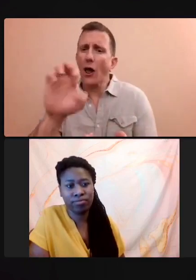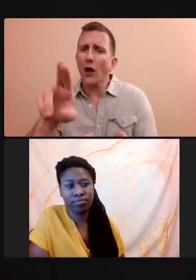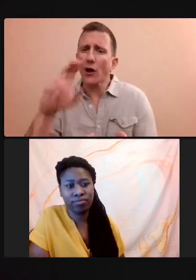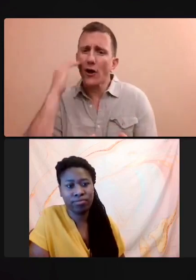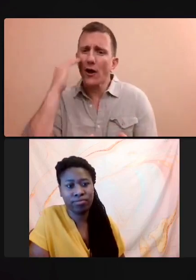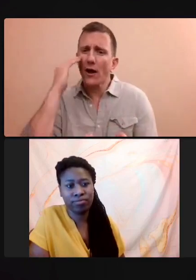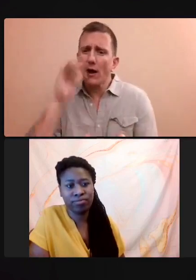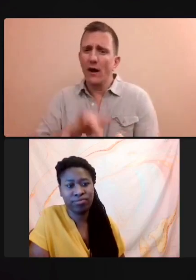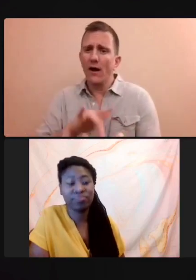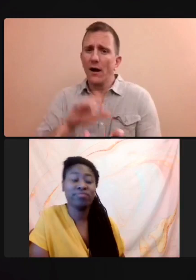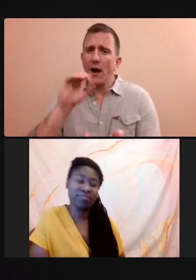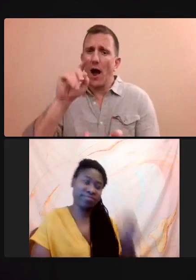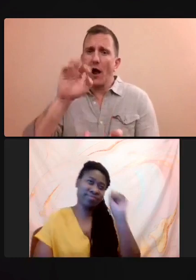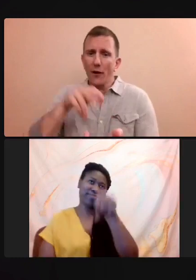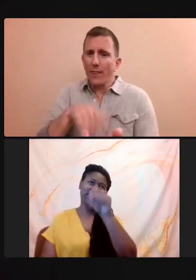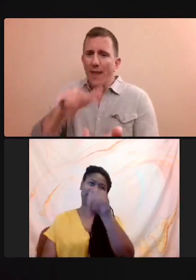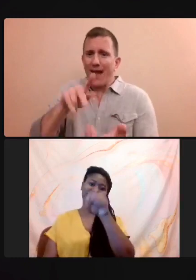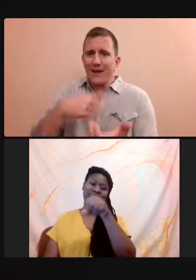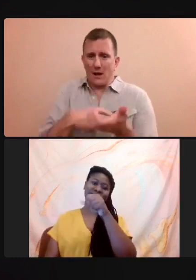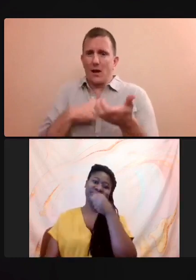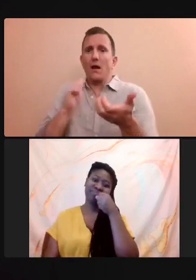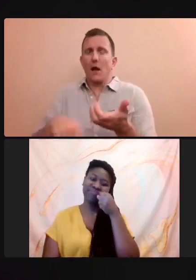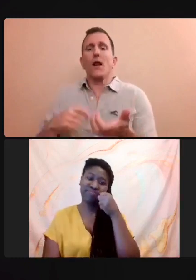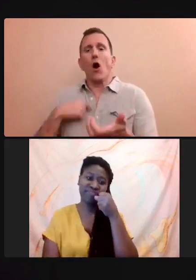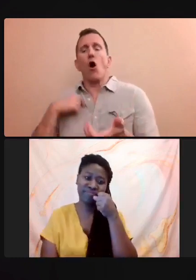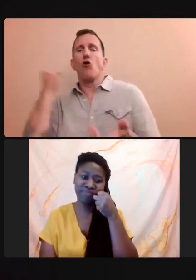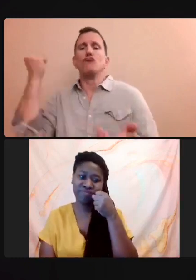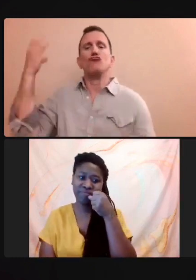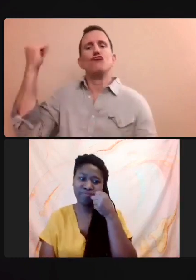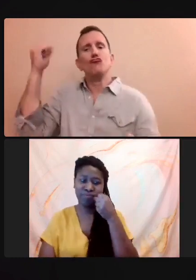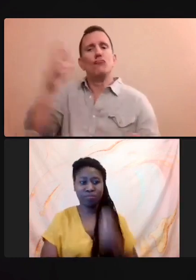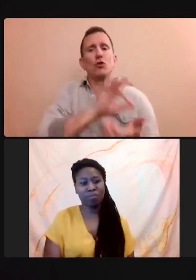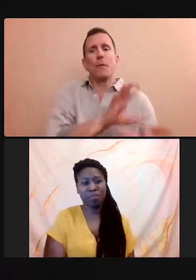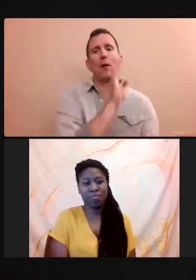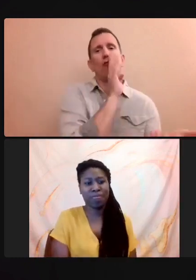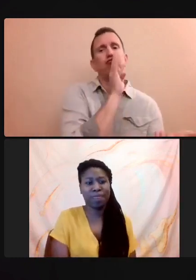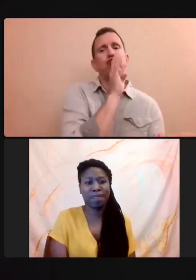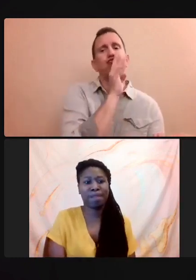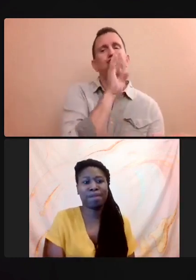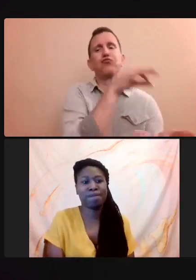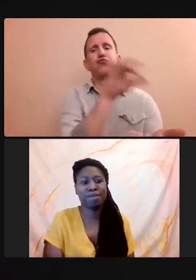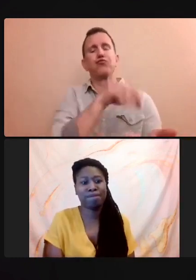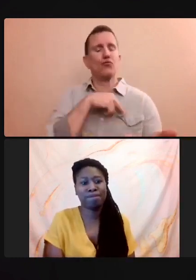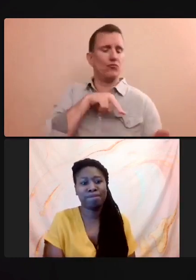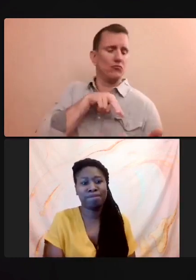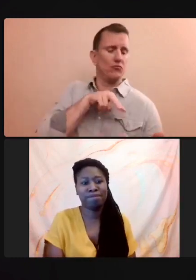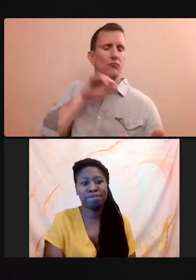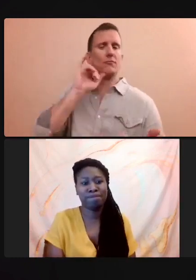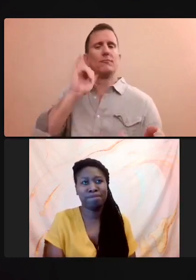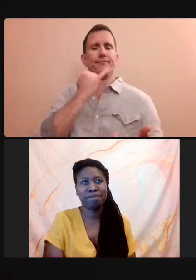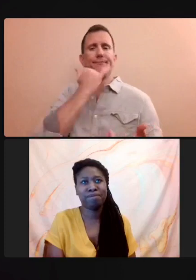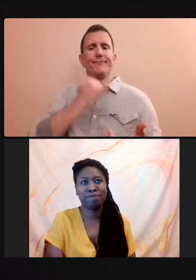Just to check for accuracy in general, I think that's great. Another example I could think of is at church, for example,